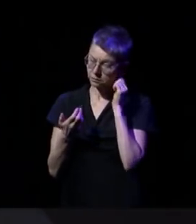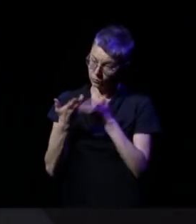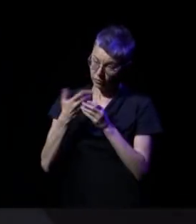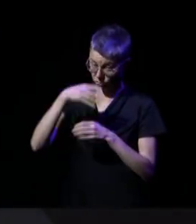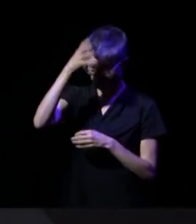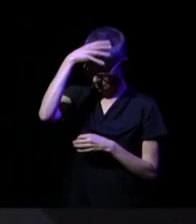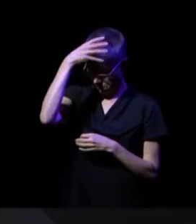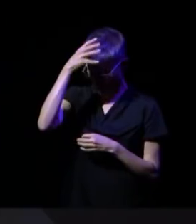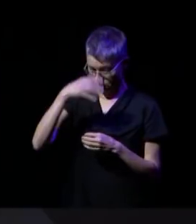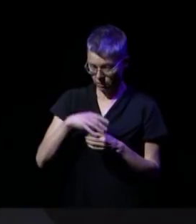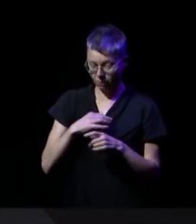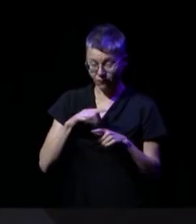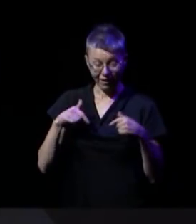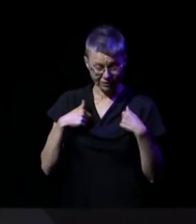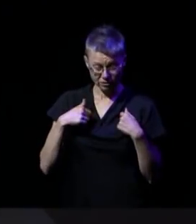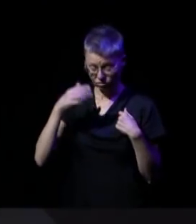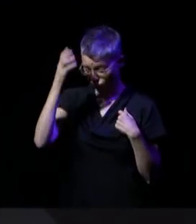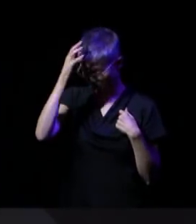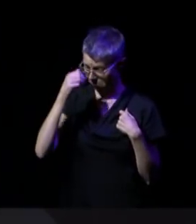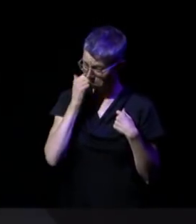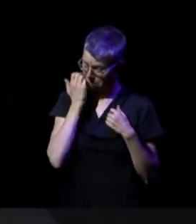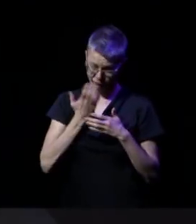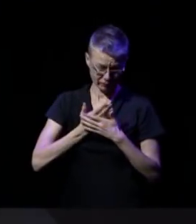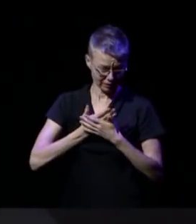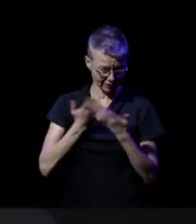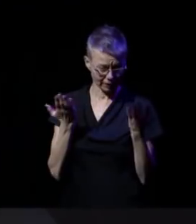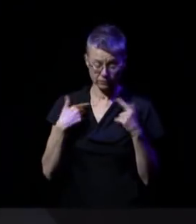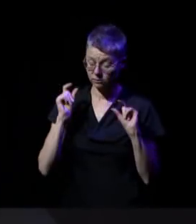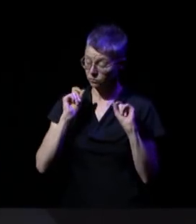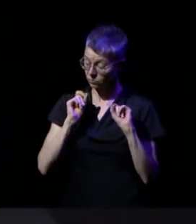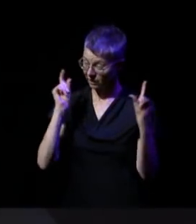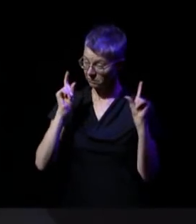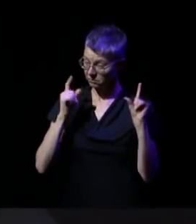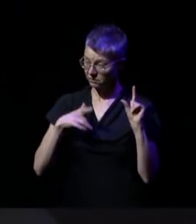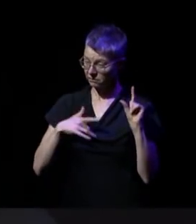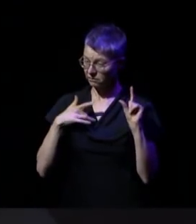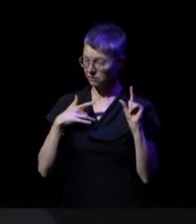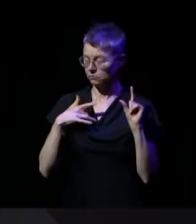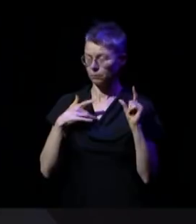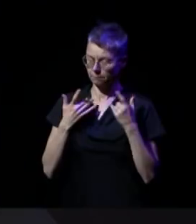but for us it's a daily struggle. Every day that we wake up, we feel, many of us,